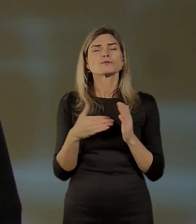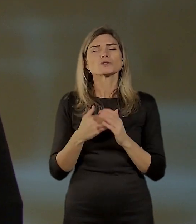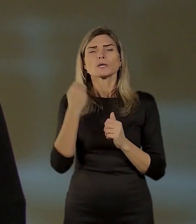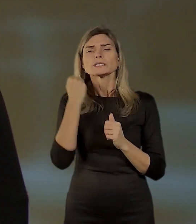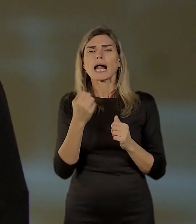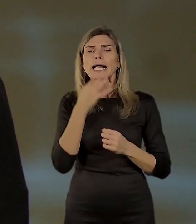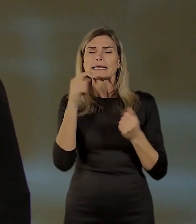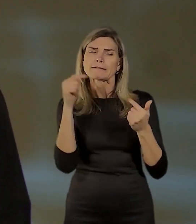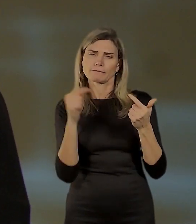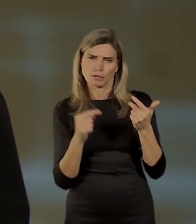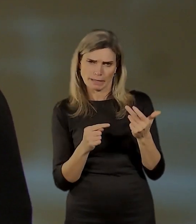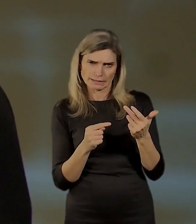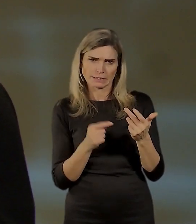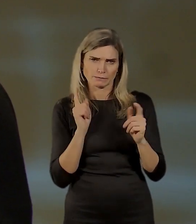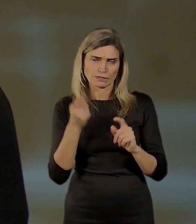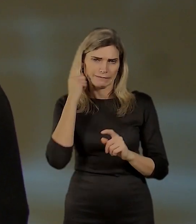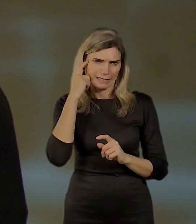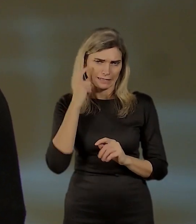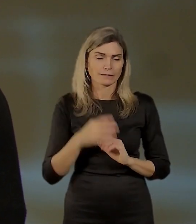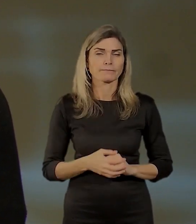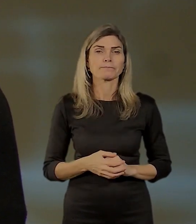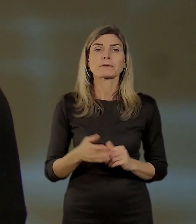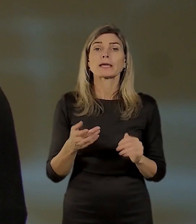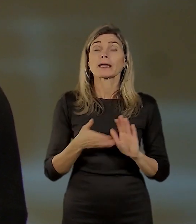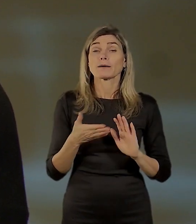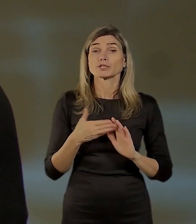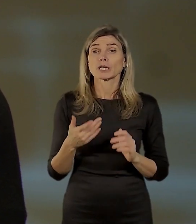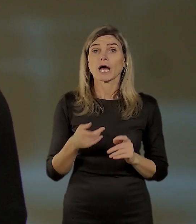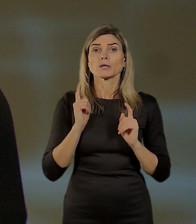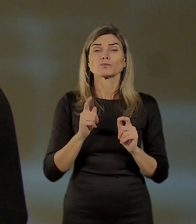the objects prepared so that they are ready for 100%